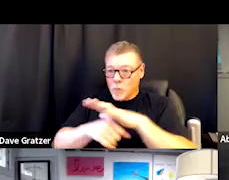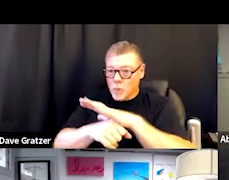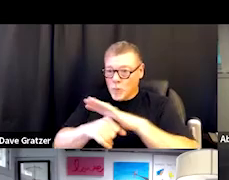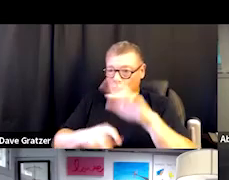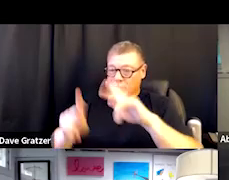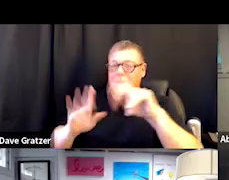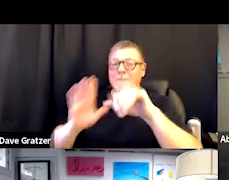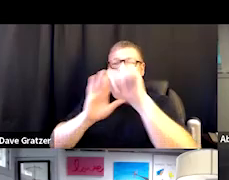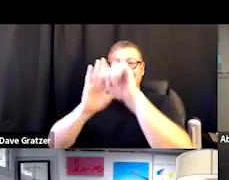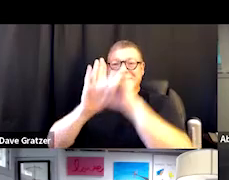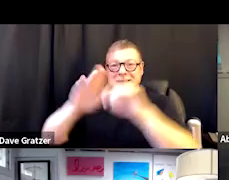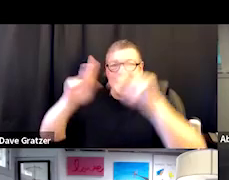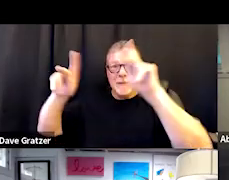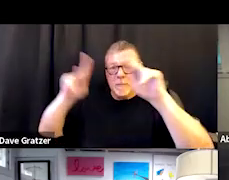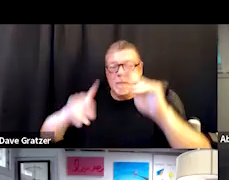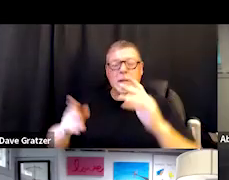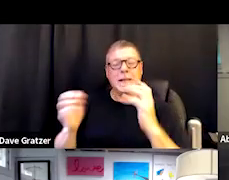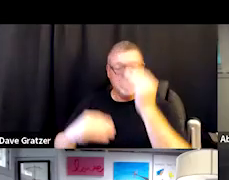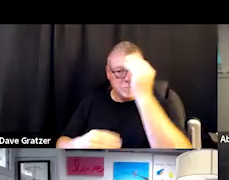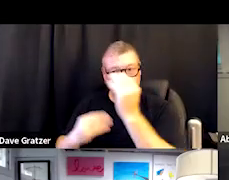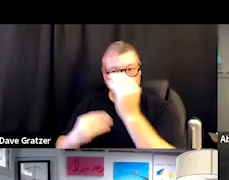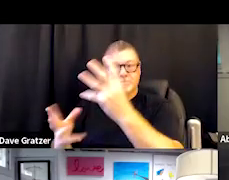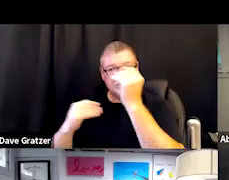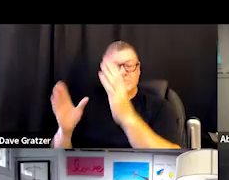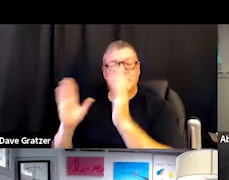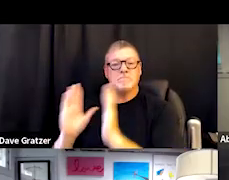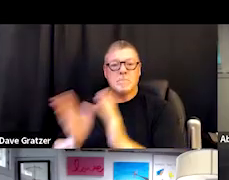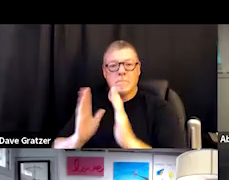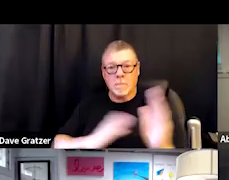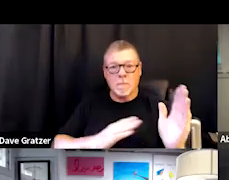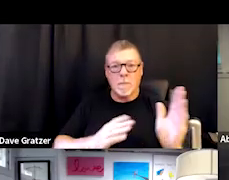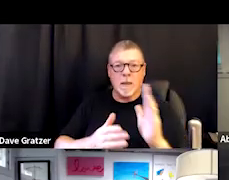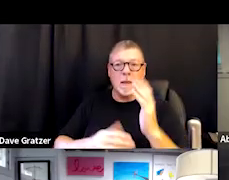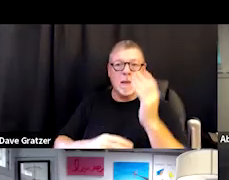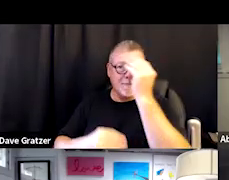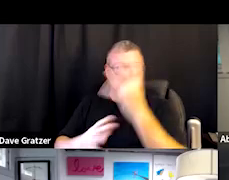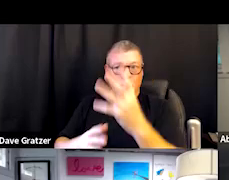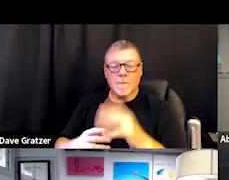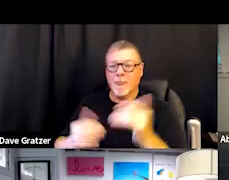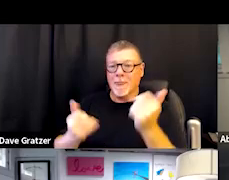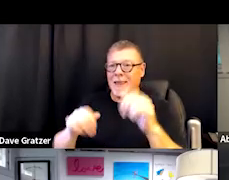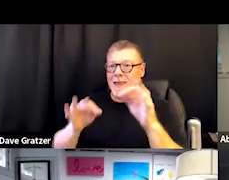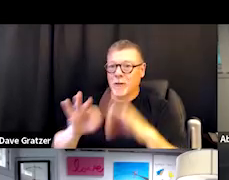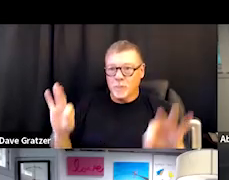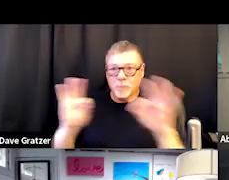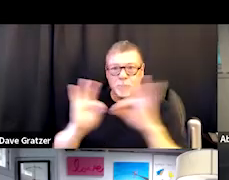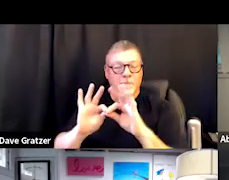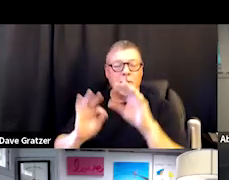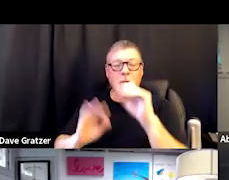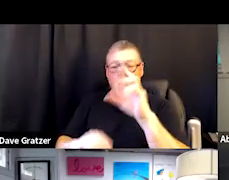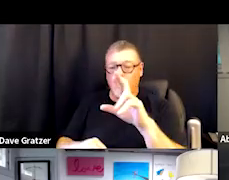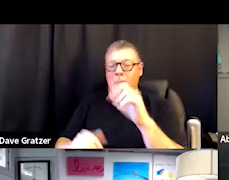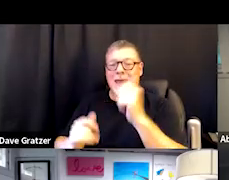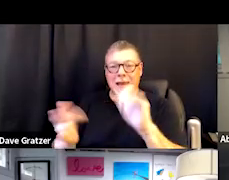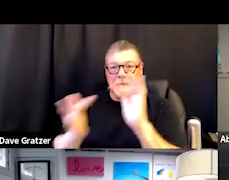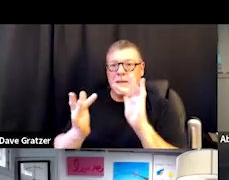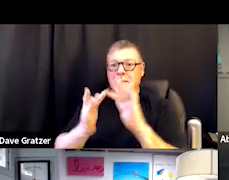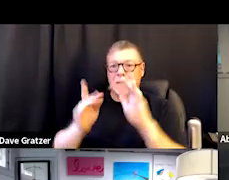with the information they need. And that does include any applicable or relevant SSA and or DDS contacts.